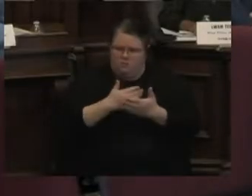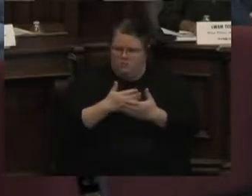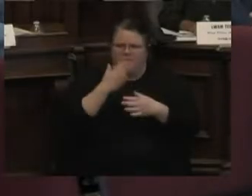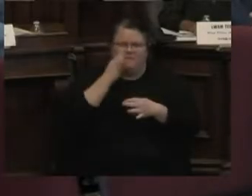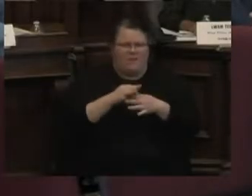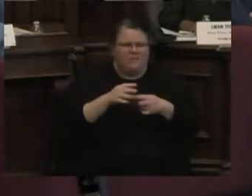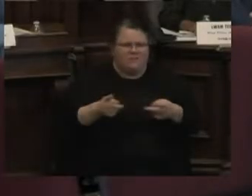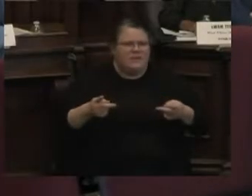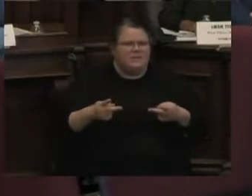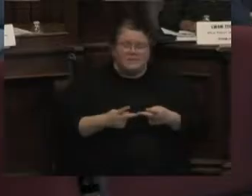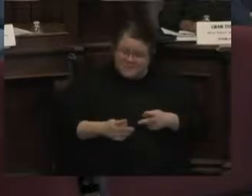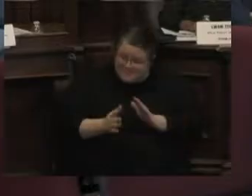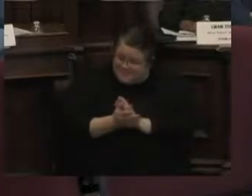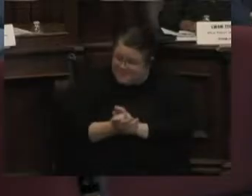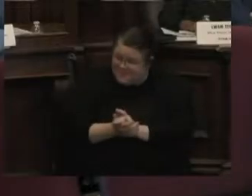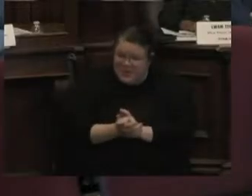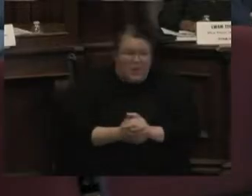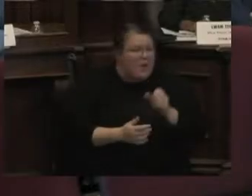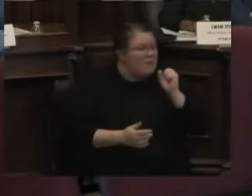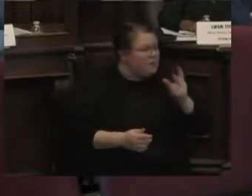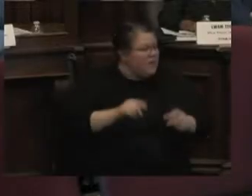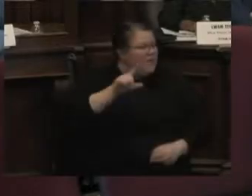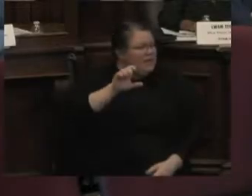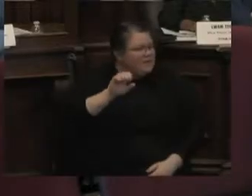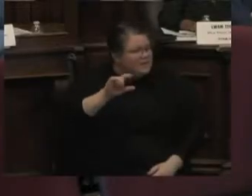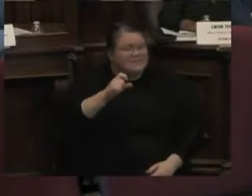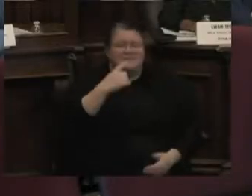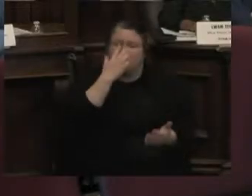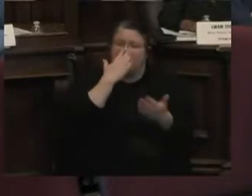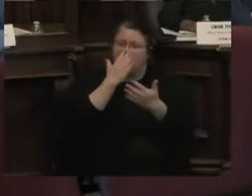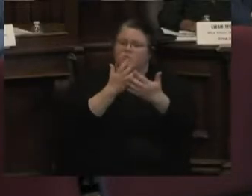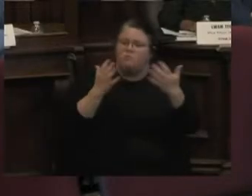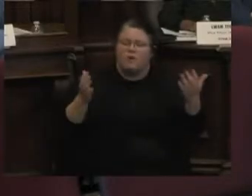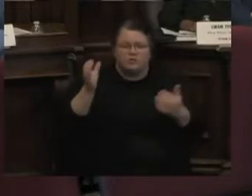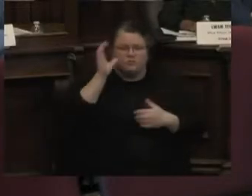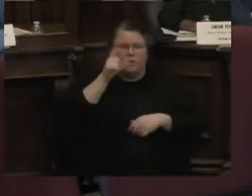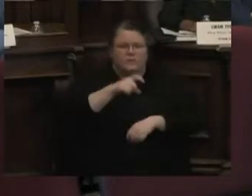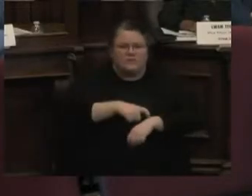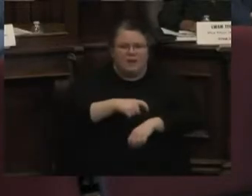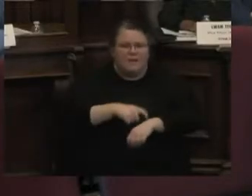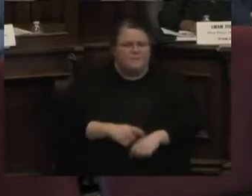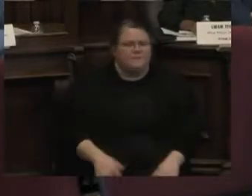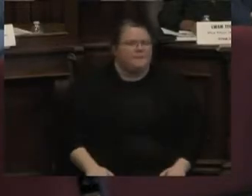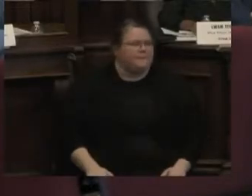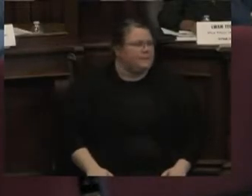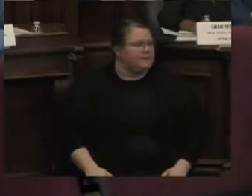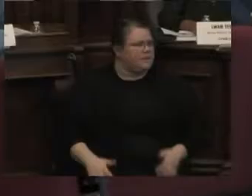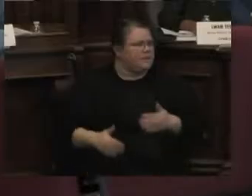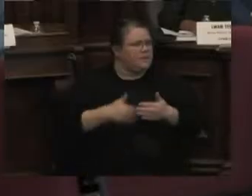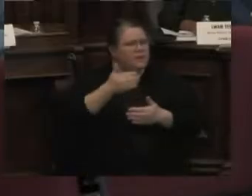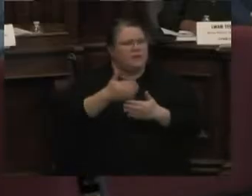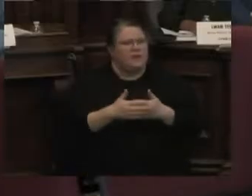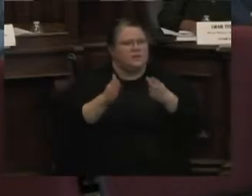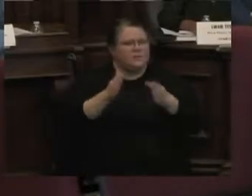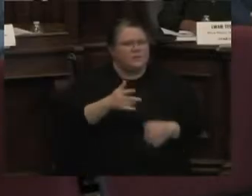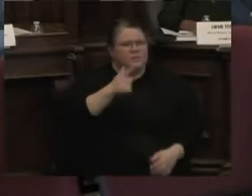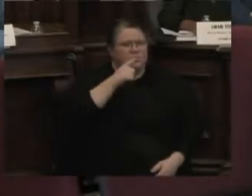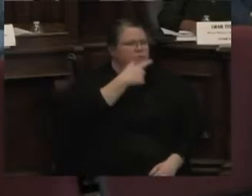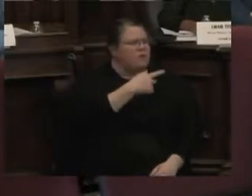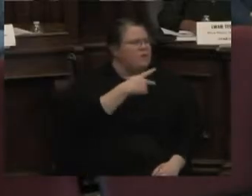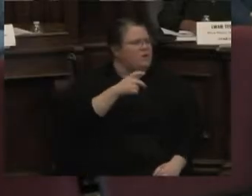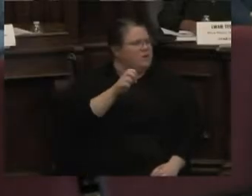actually. Okay. With that, I